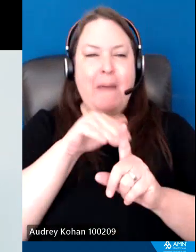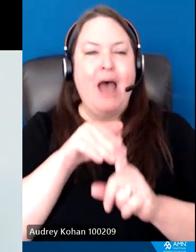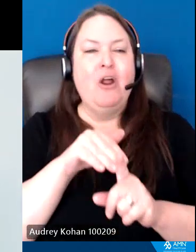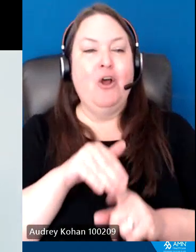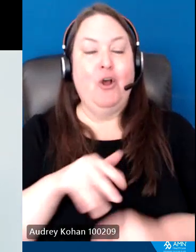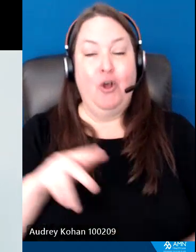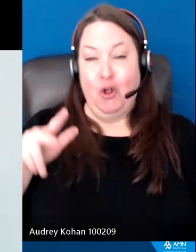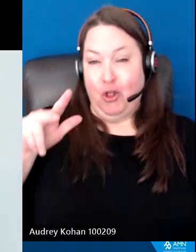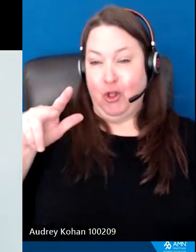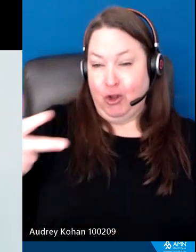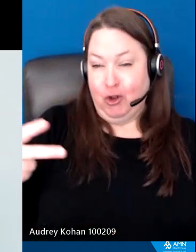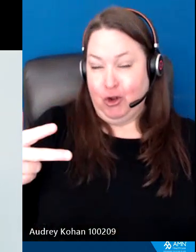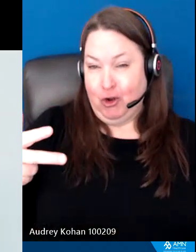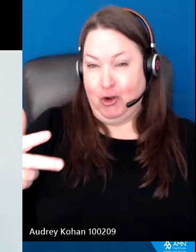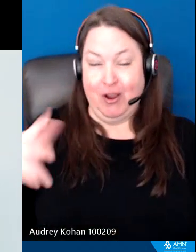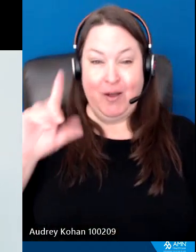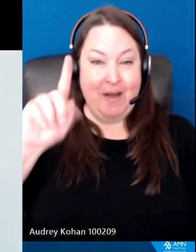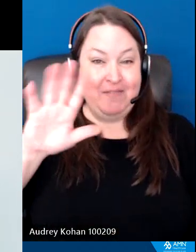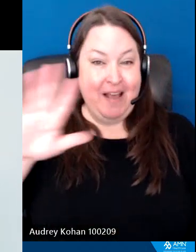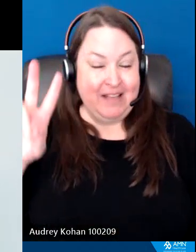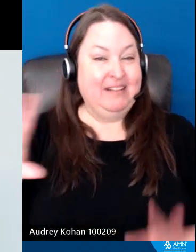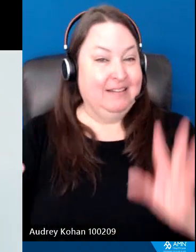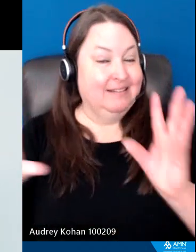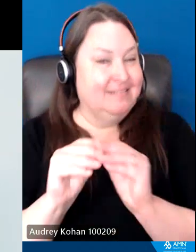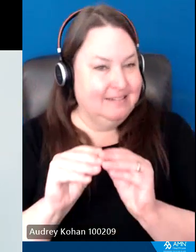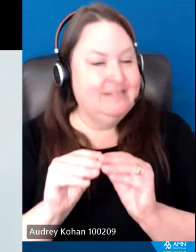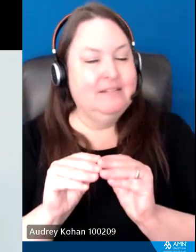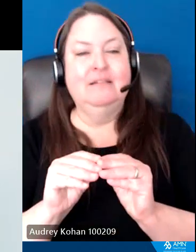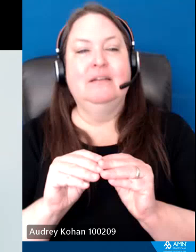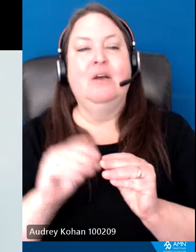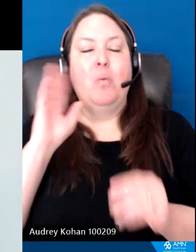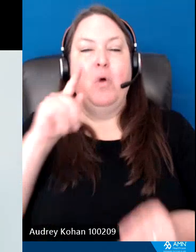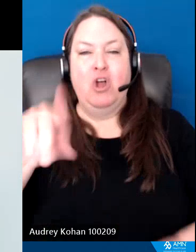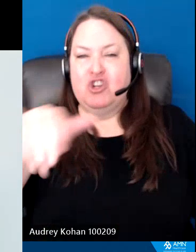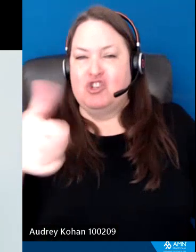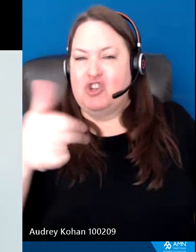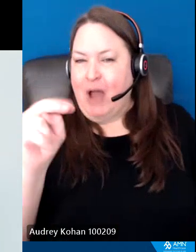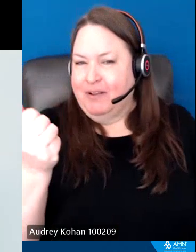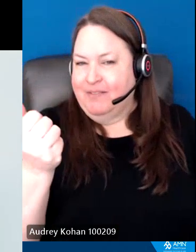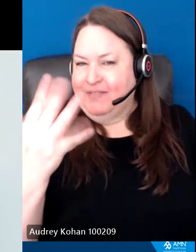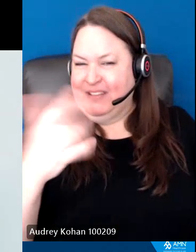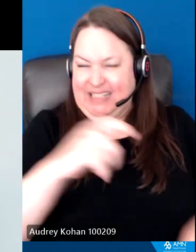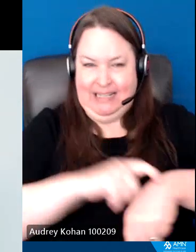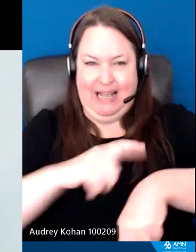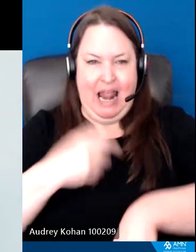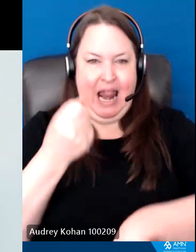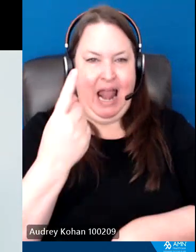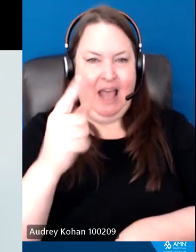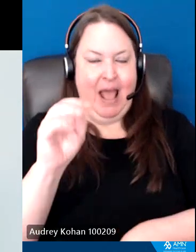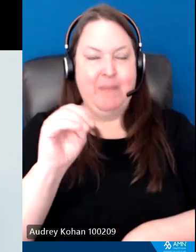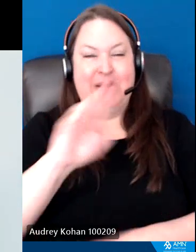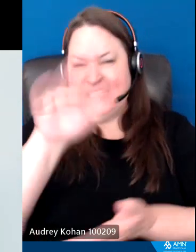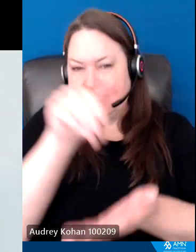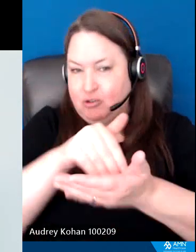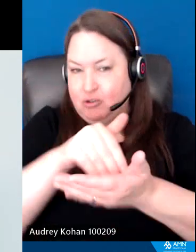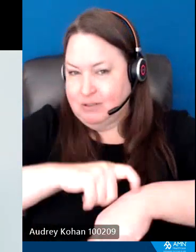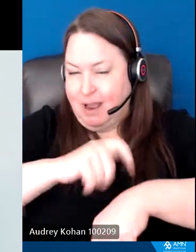and final 1557 webinar uh is scheduled for January 15th at 11: a.m. Central Time so please do mark